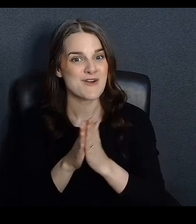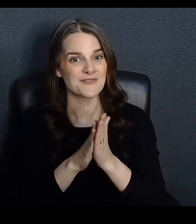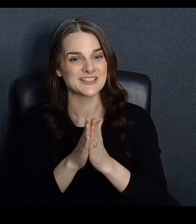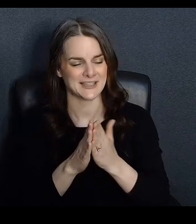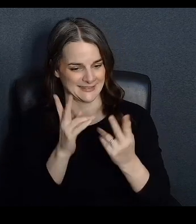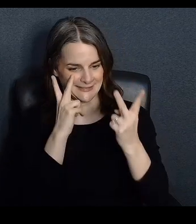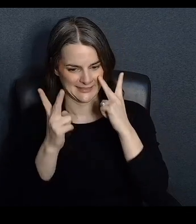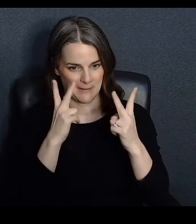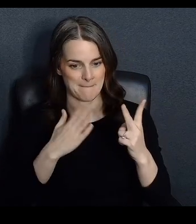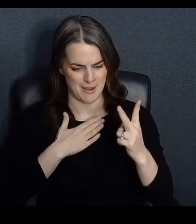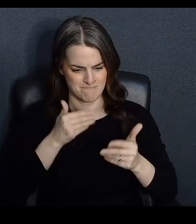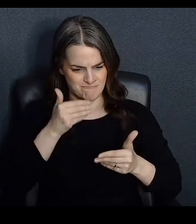again, with being able to see your progress.